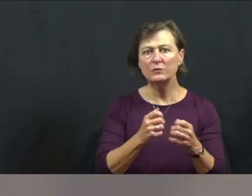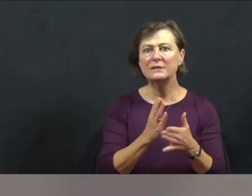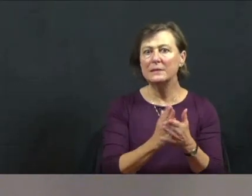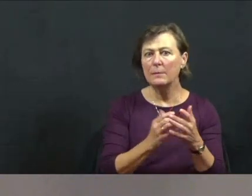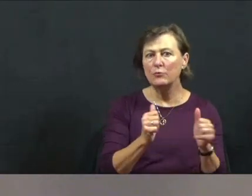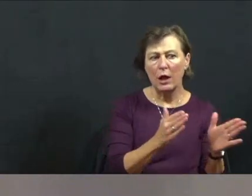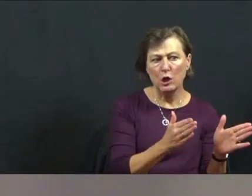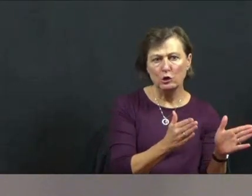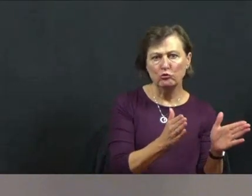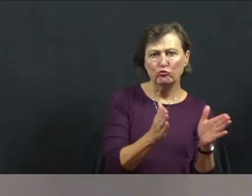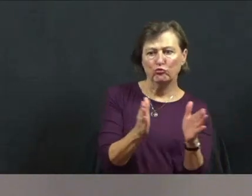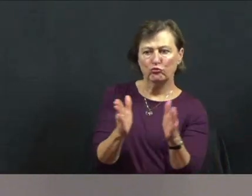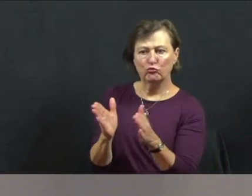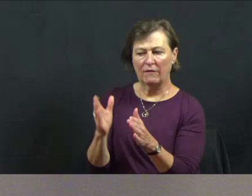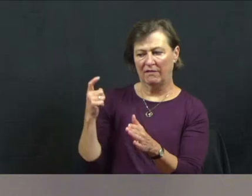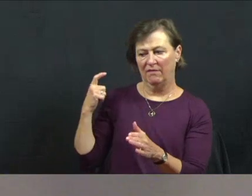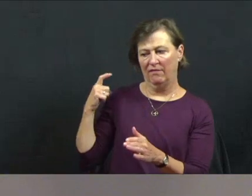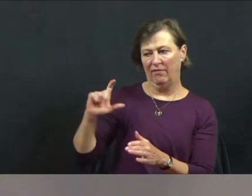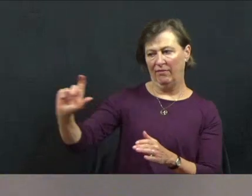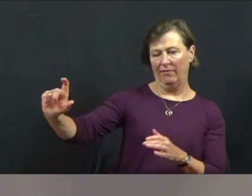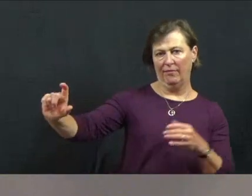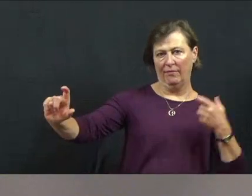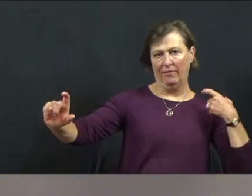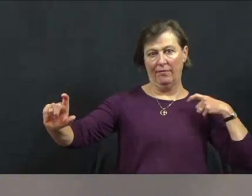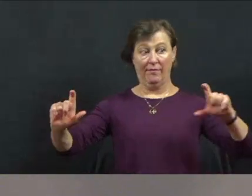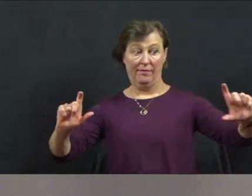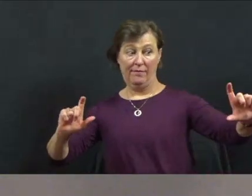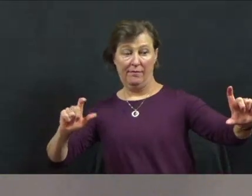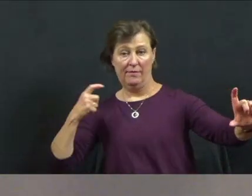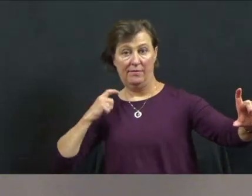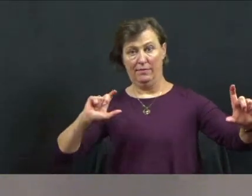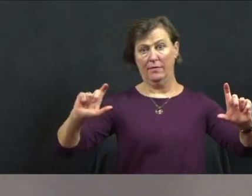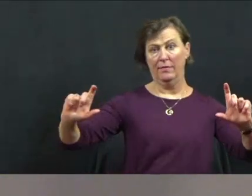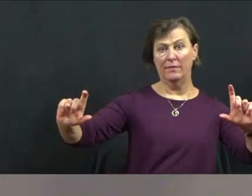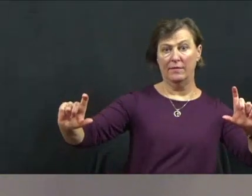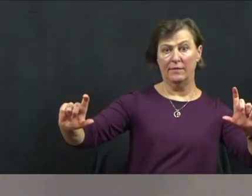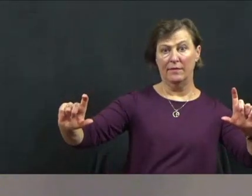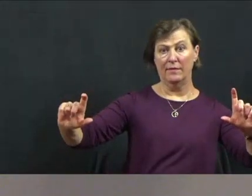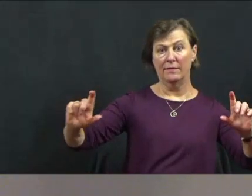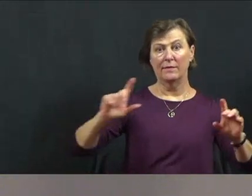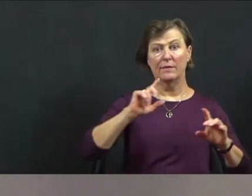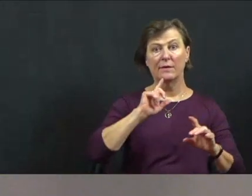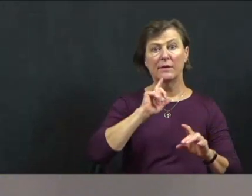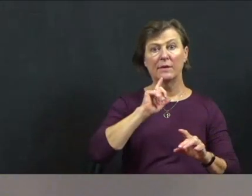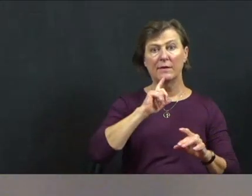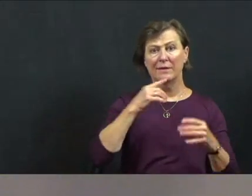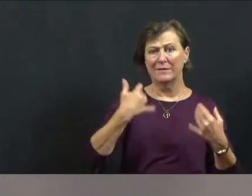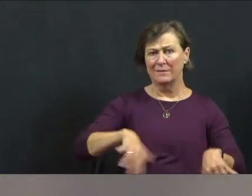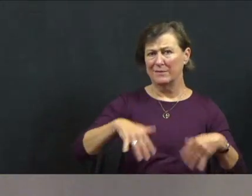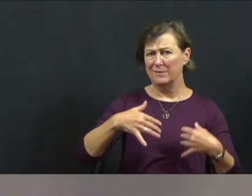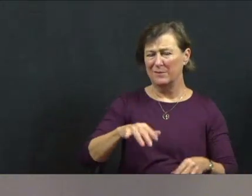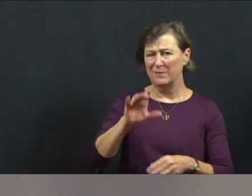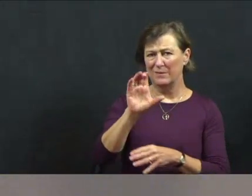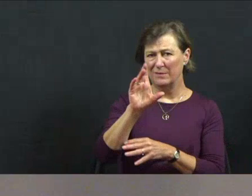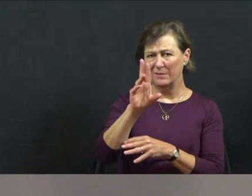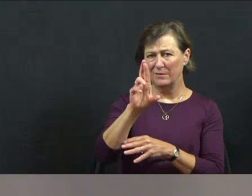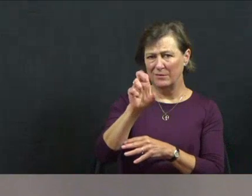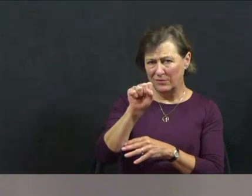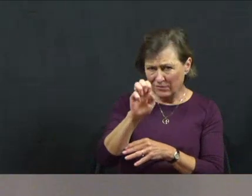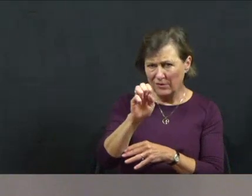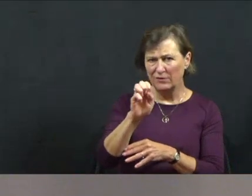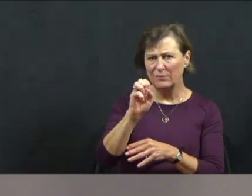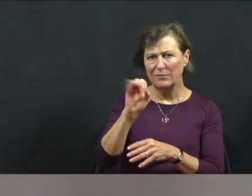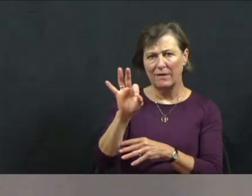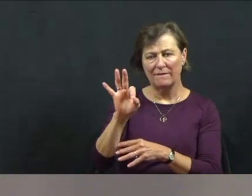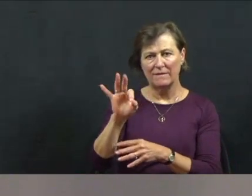onto the shoulders of others is a great durable curse of the race.